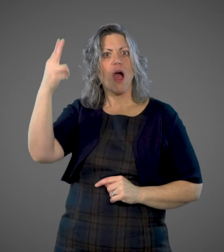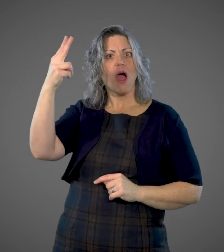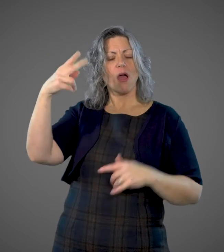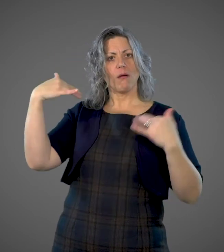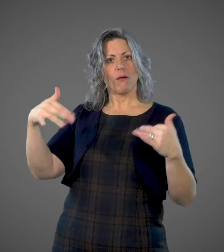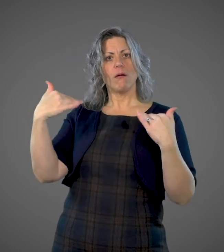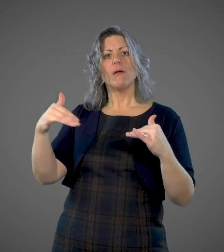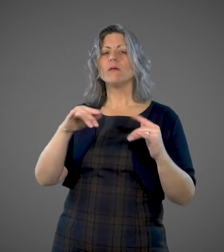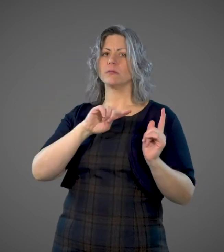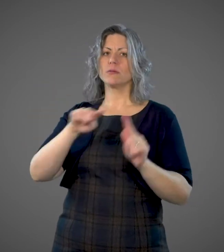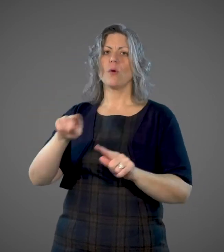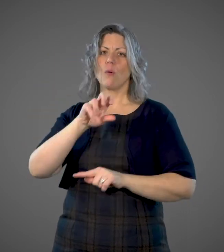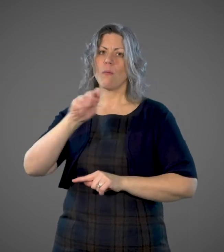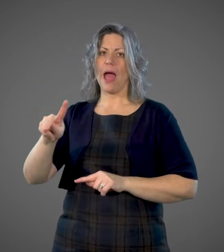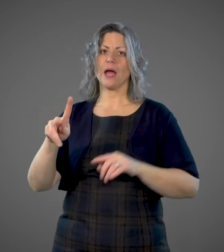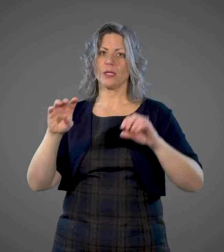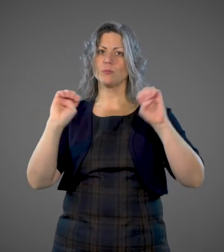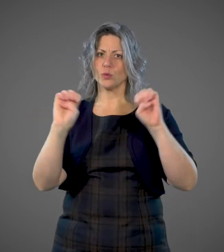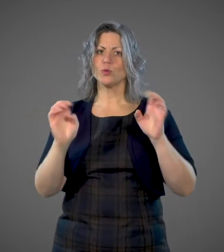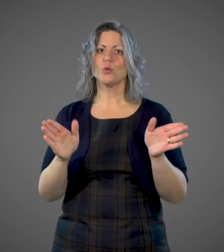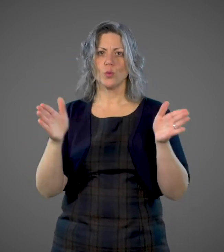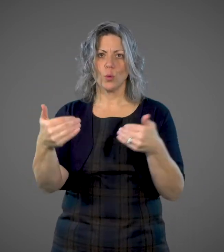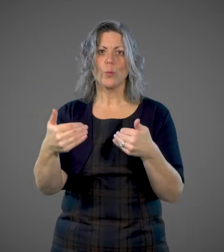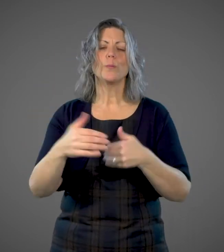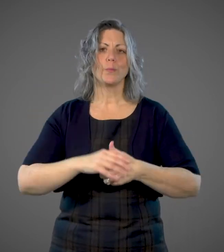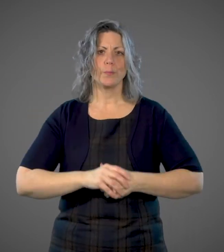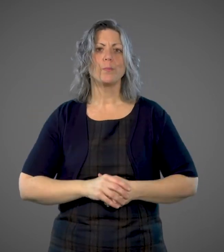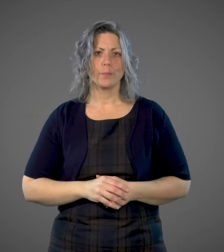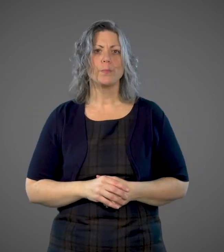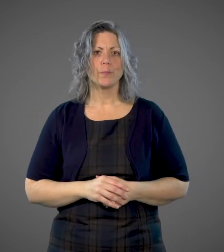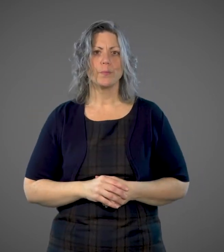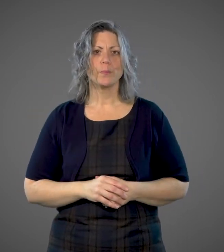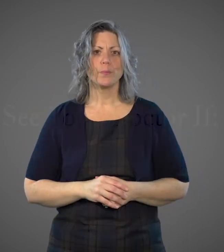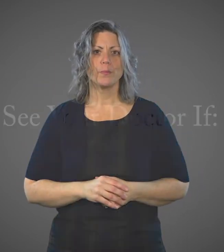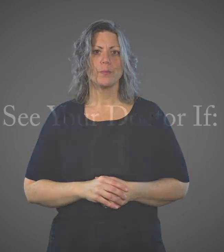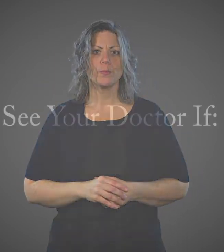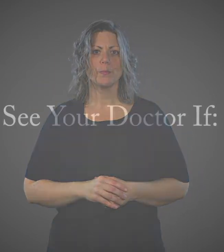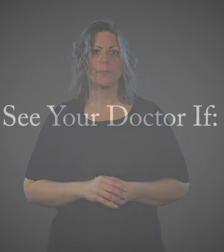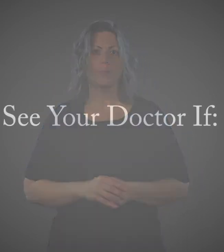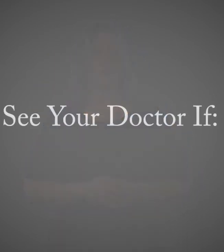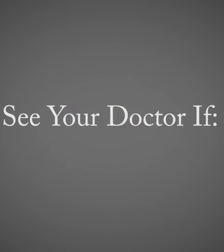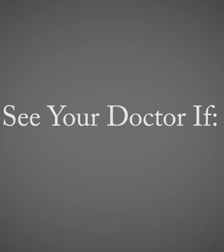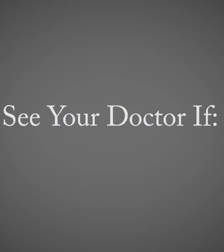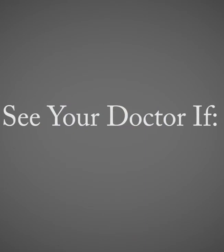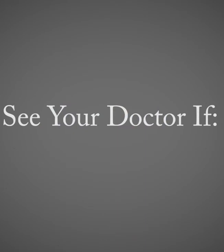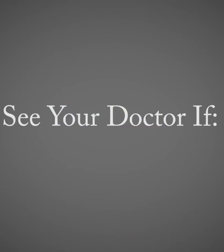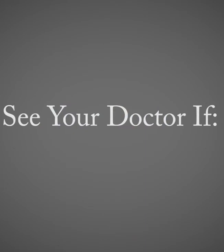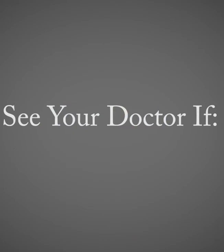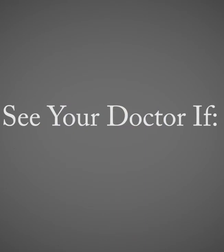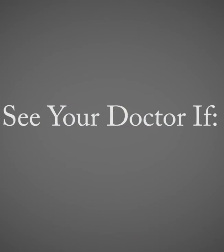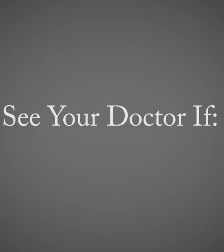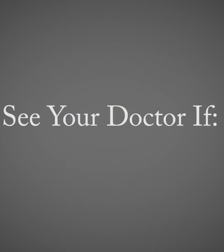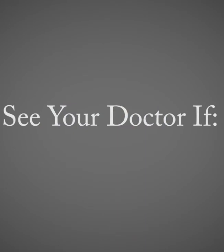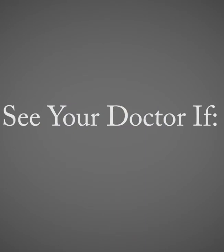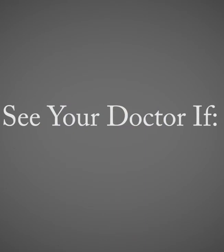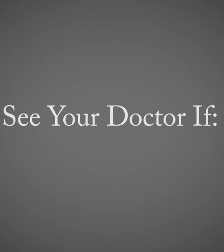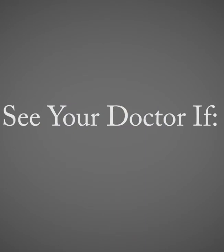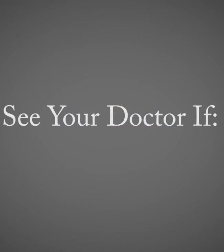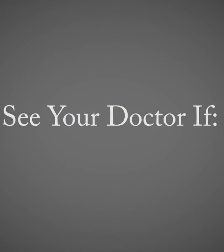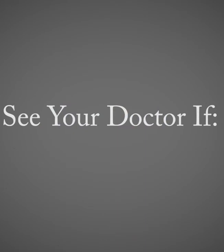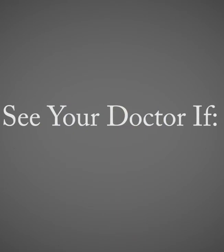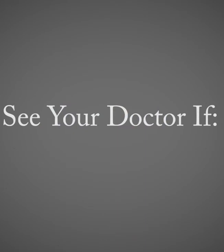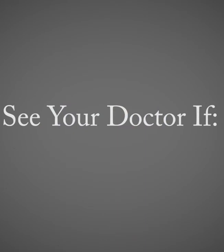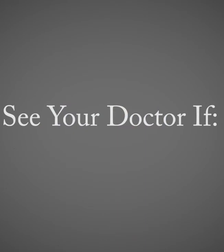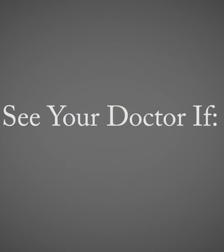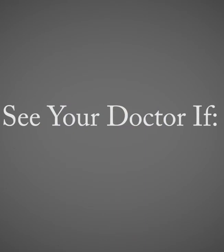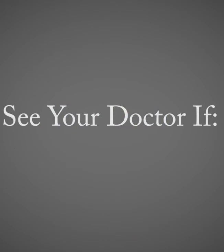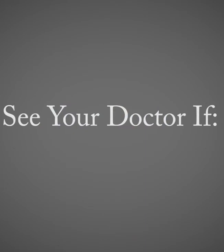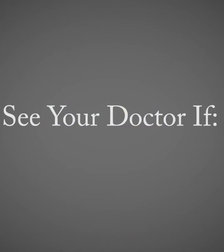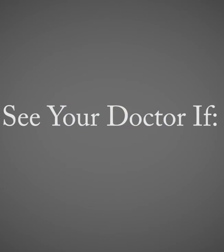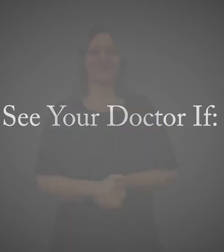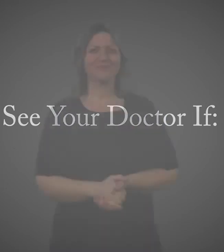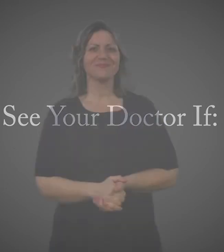If it is 102 or above, go to the ER.